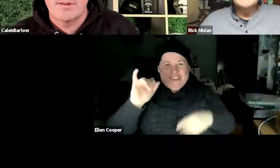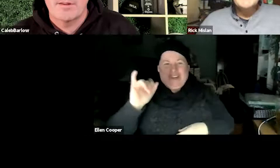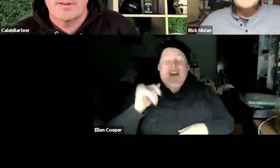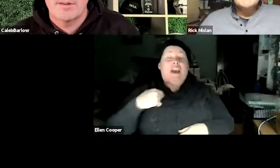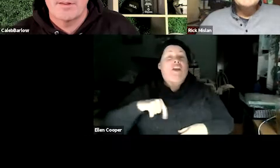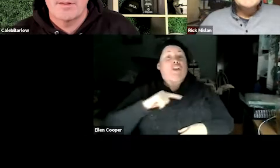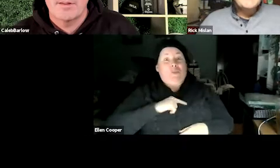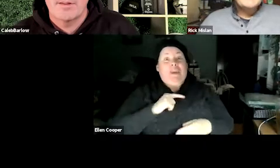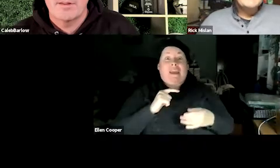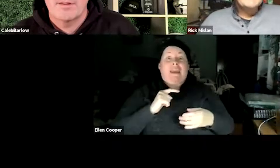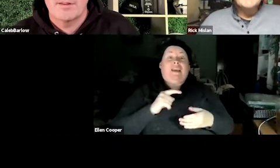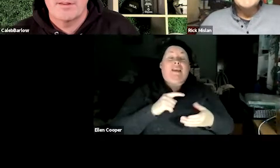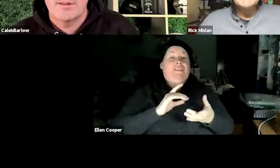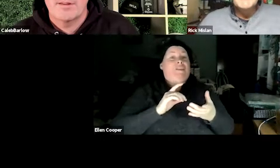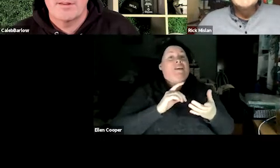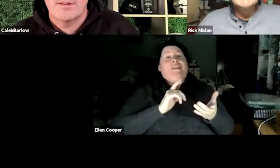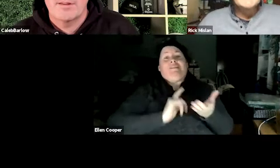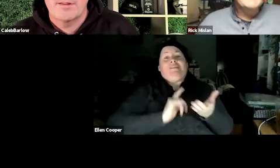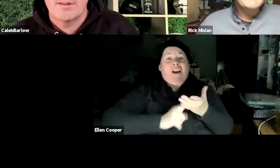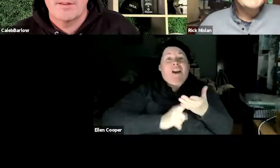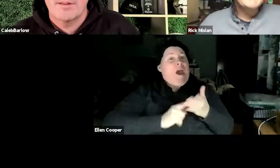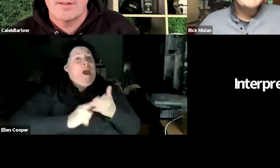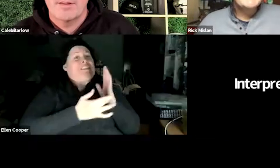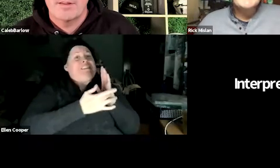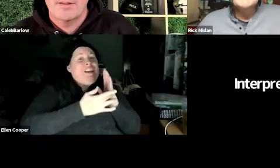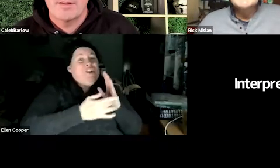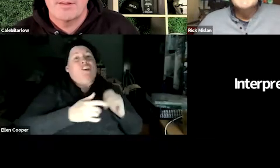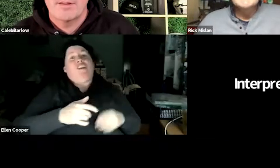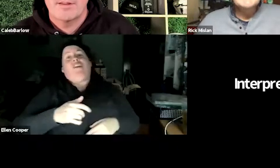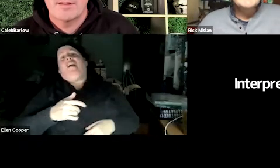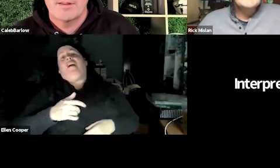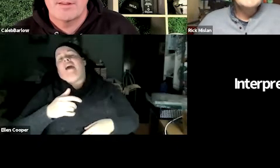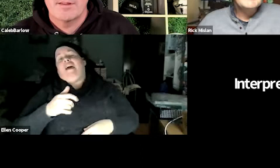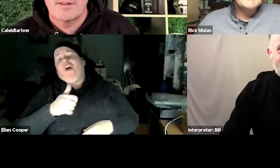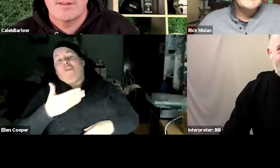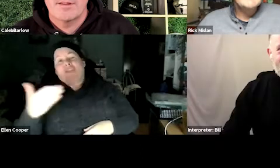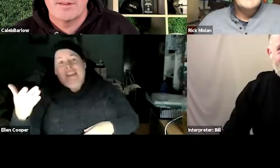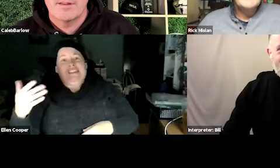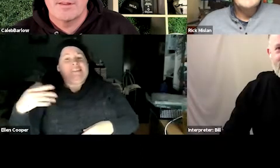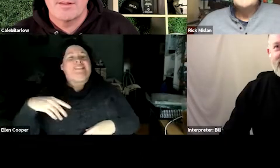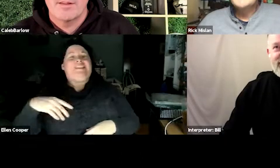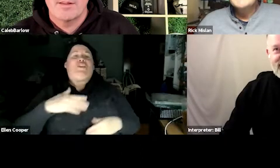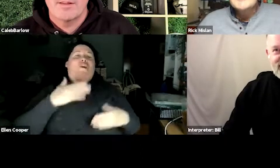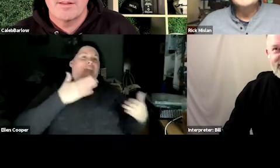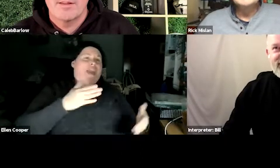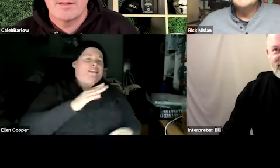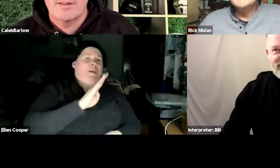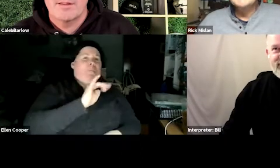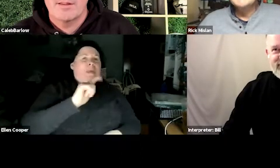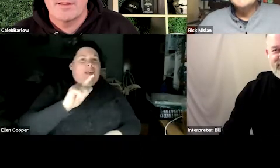Rick Mislan: Different technical and non technical things here, and I'm sure that's been stretching. So thanks to Bill and Ellen tonight greatly appreciate you guys being there.